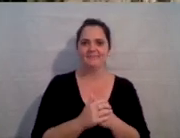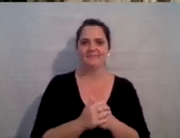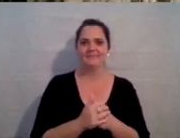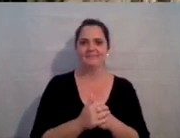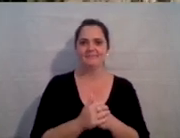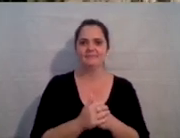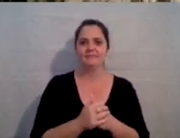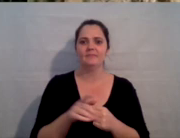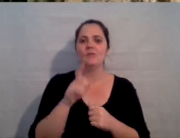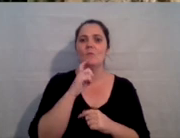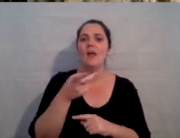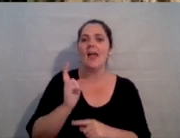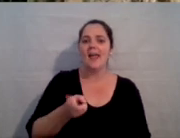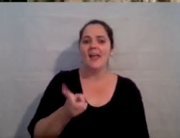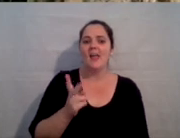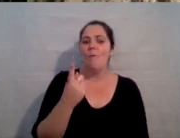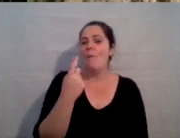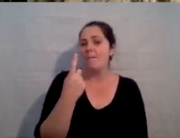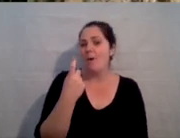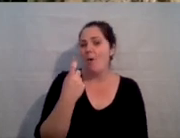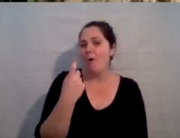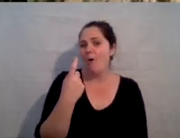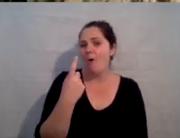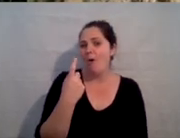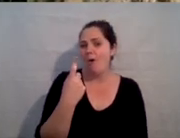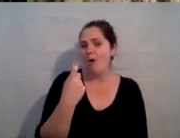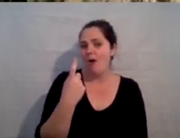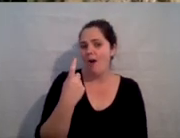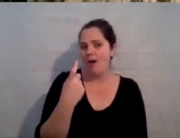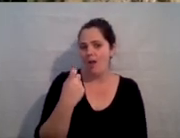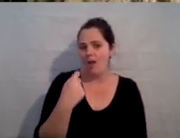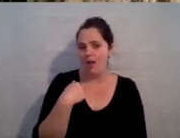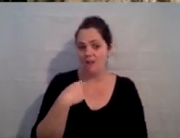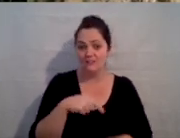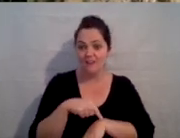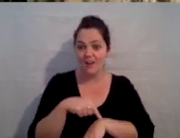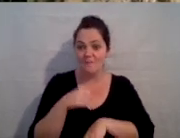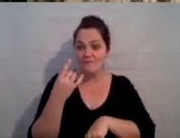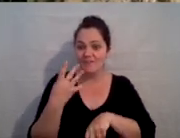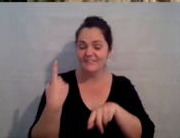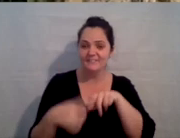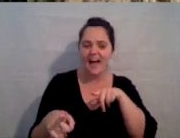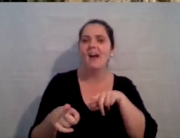more time for our last pose of the night. I can't believe it's 8:05pm already, the time just flies right by, I wish I